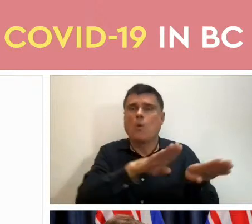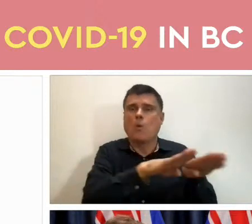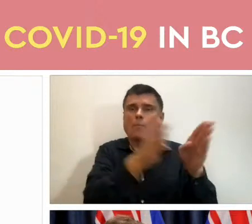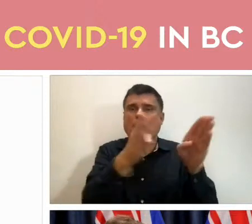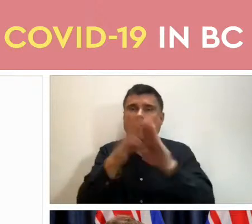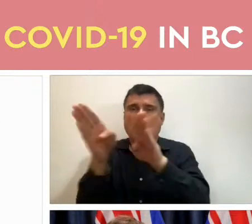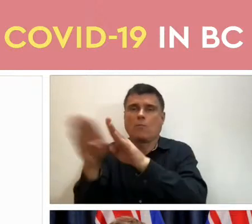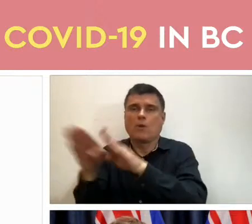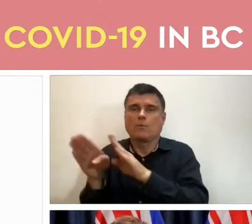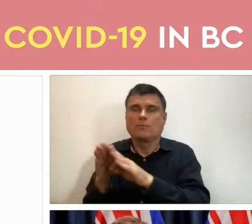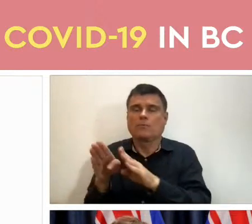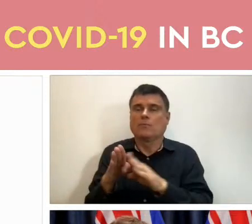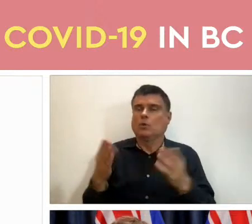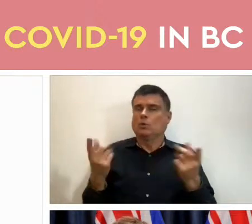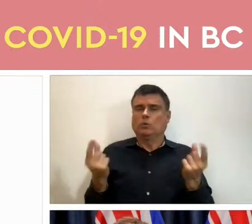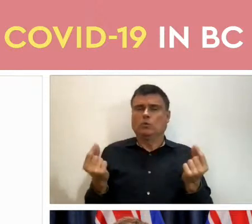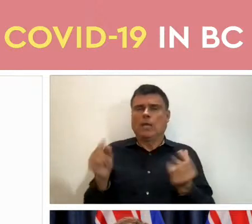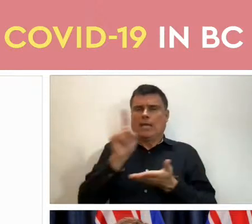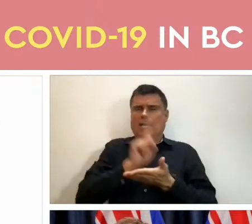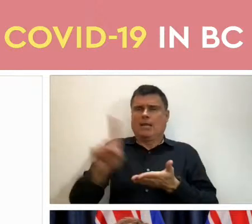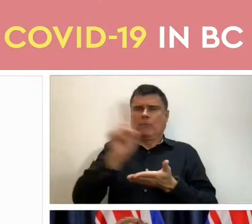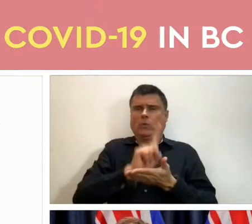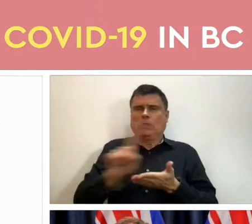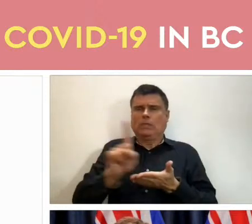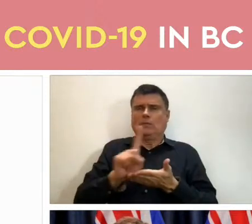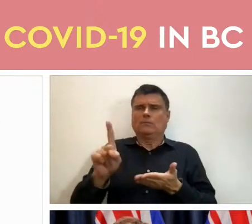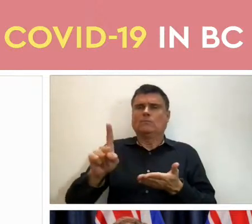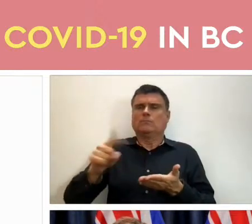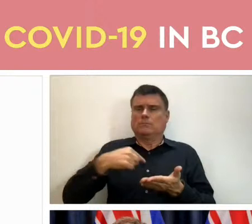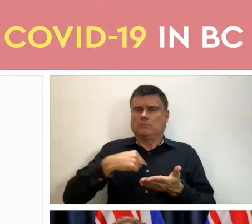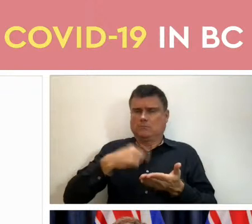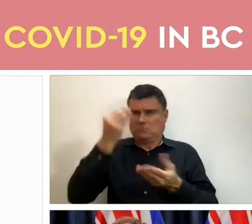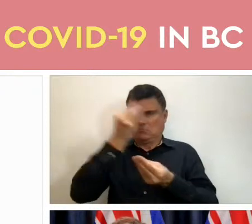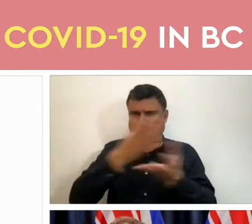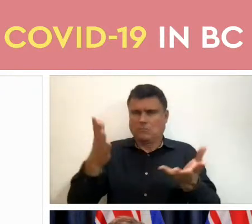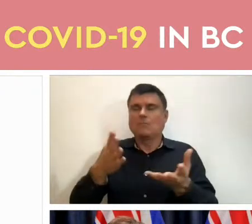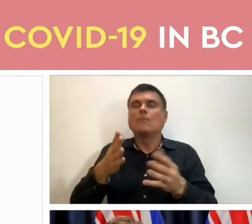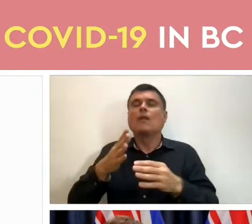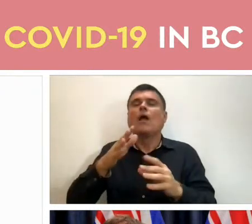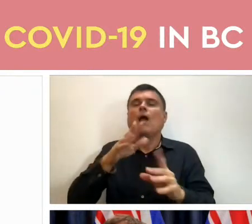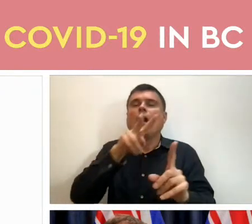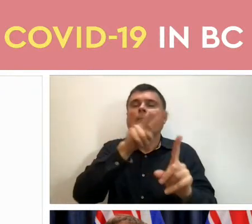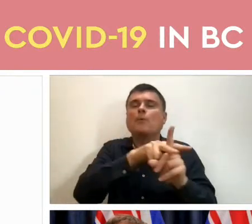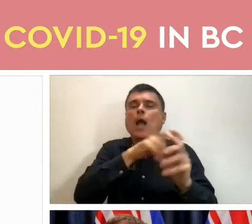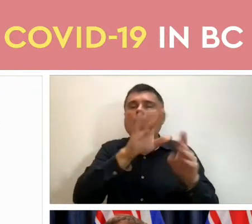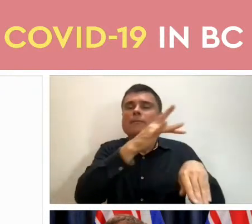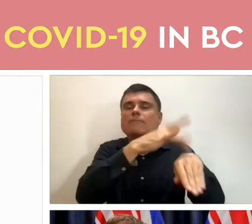invitations based on the number of available appointments.